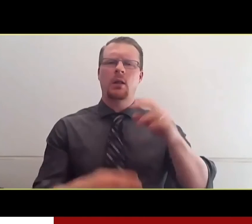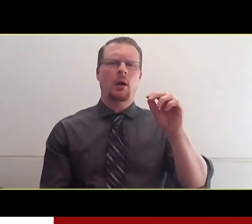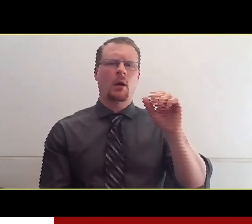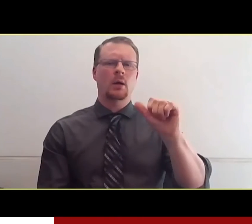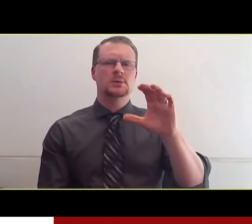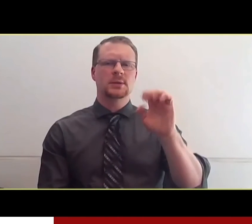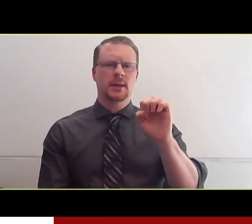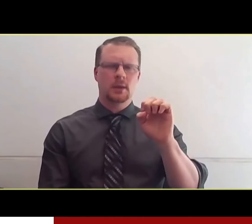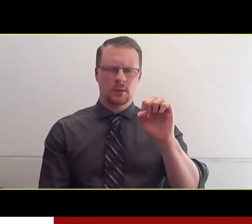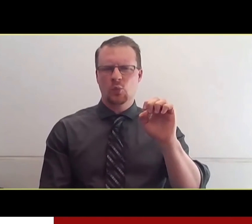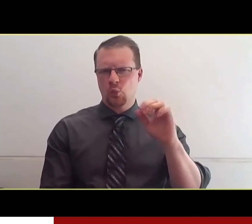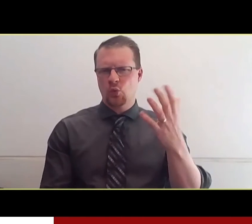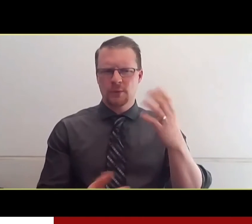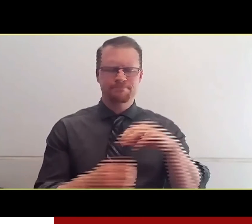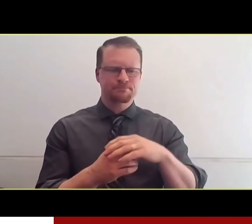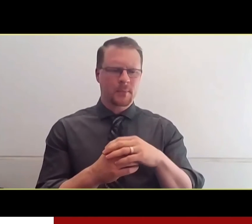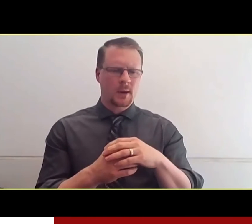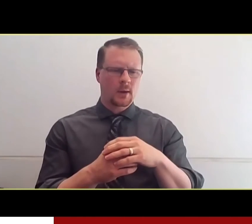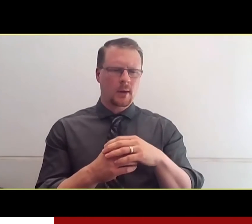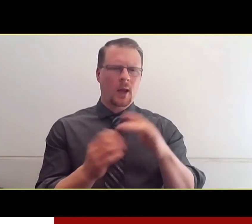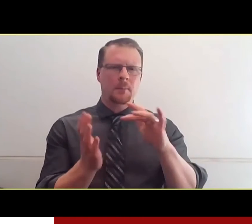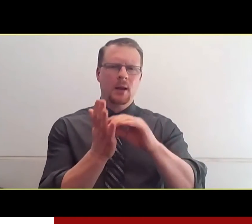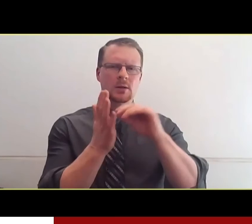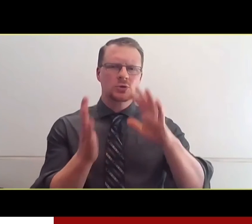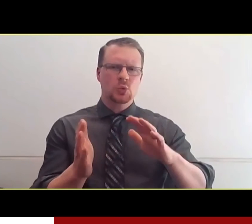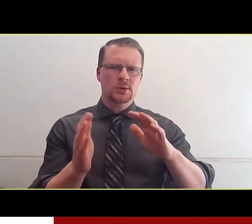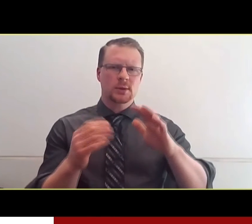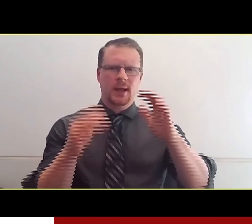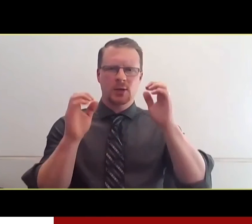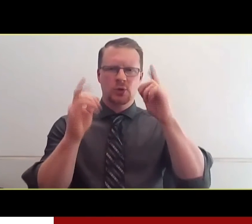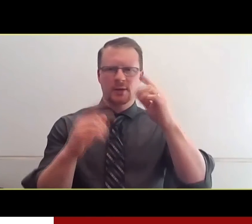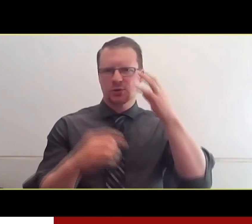was developing what we call an OSCE, O-S-C-E.